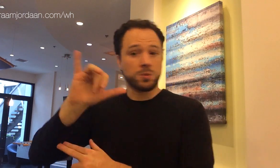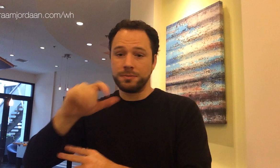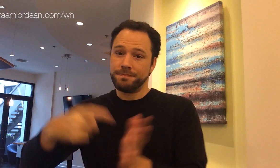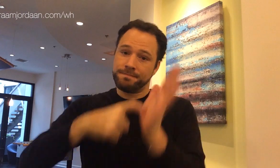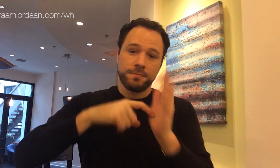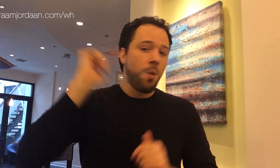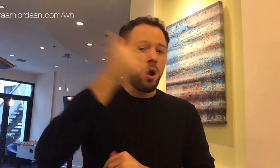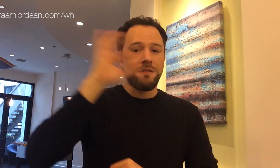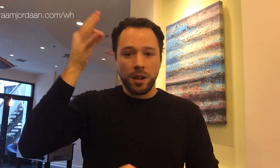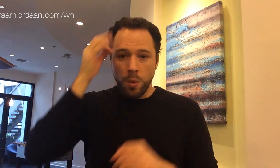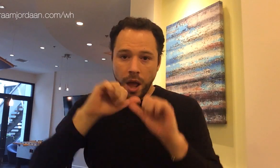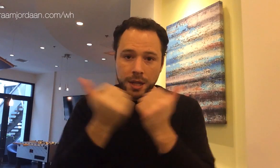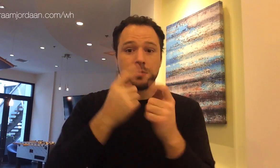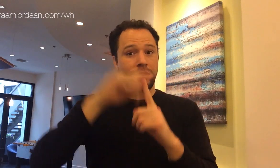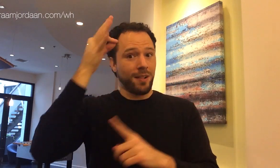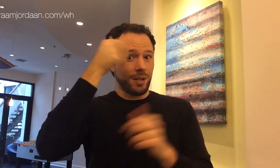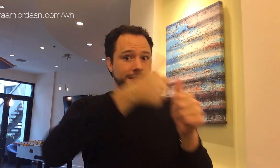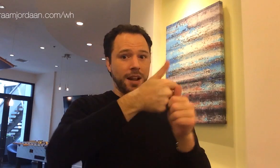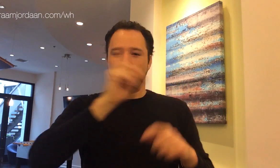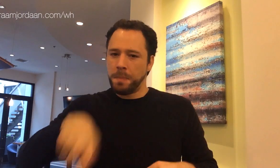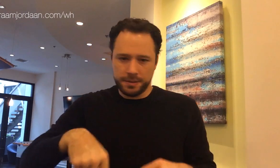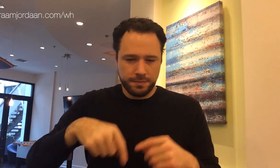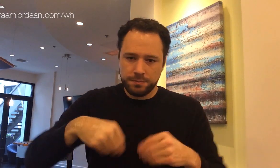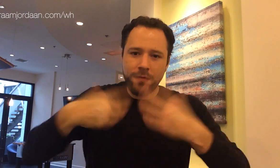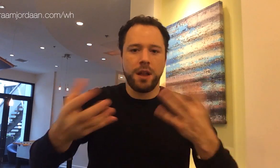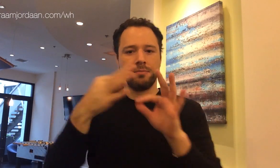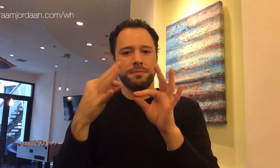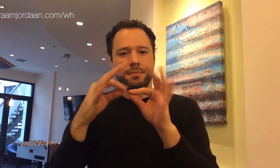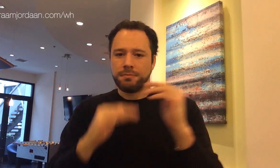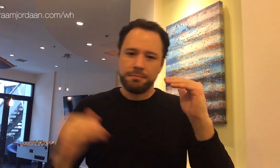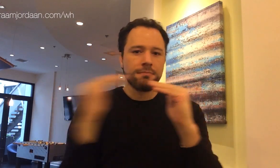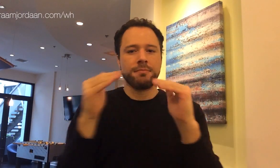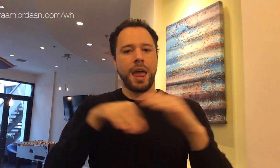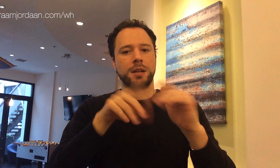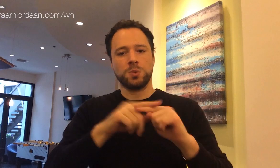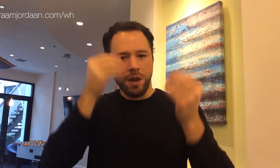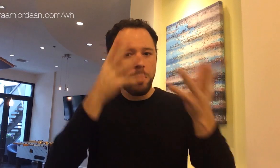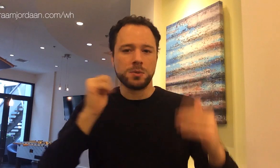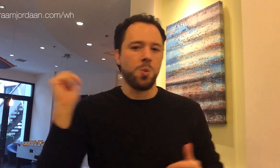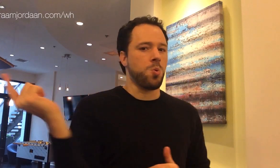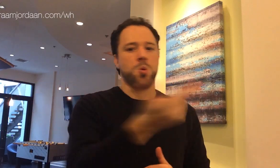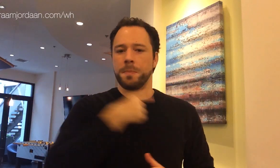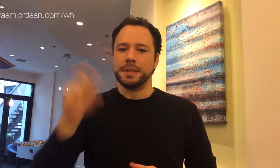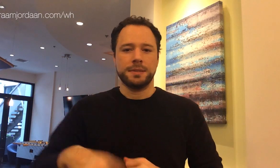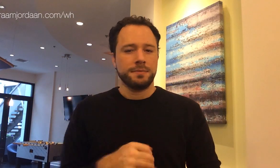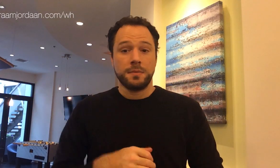which requires that all federal agencies and the Federation itself to provide captioning for equal access to information for all.